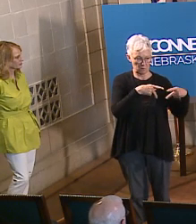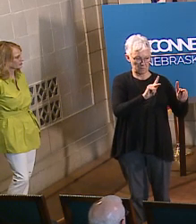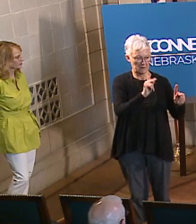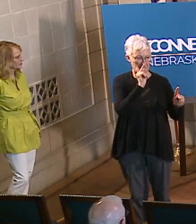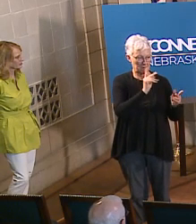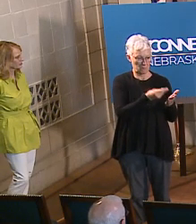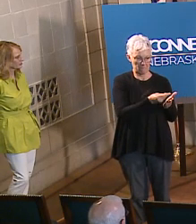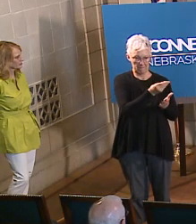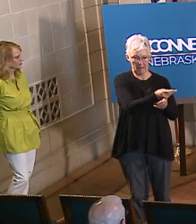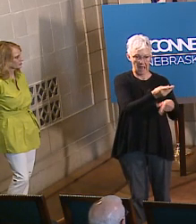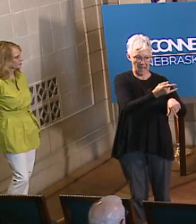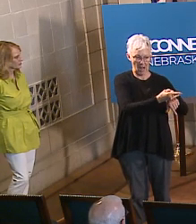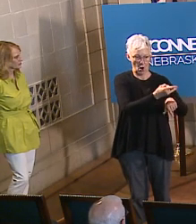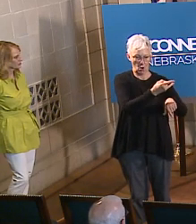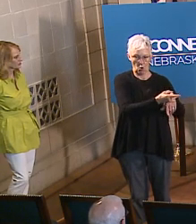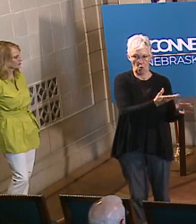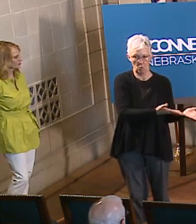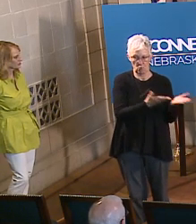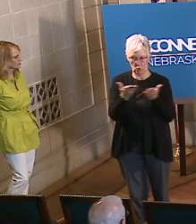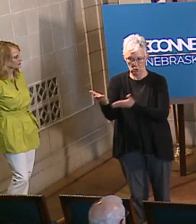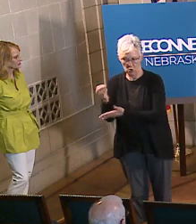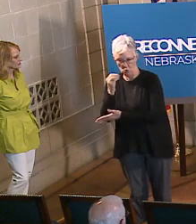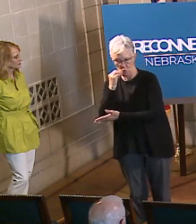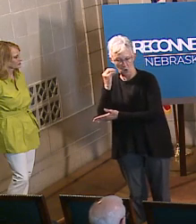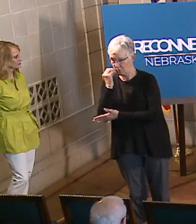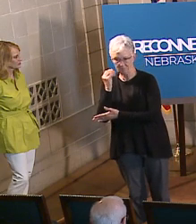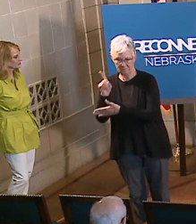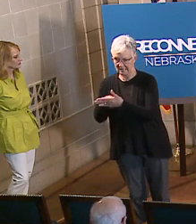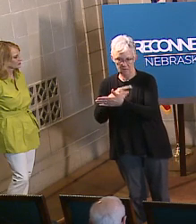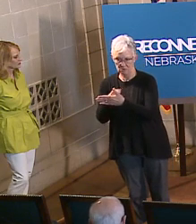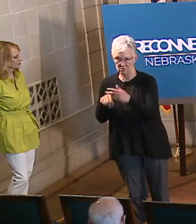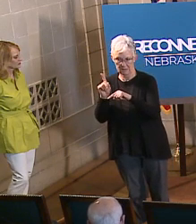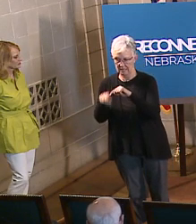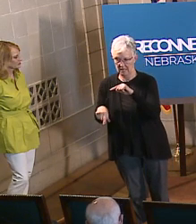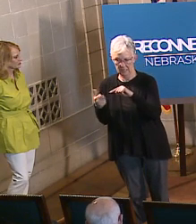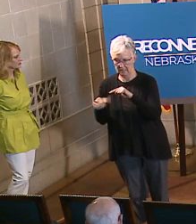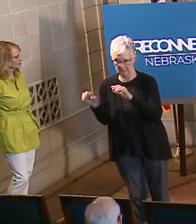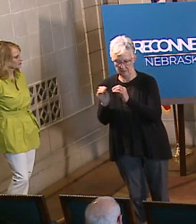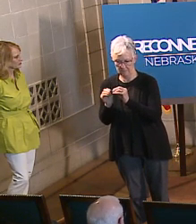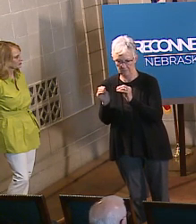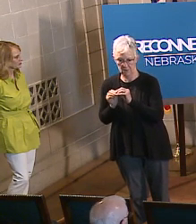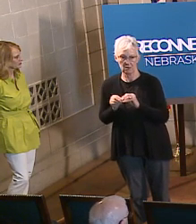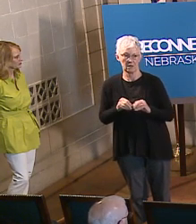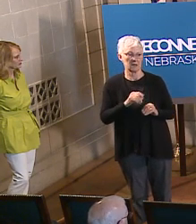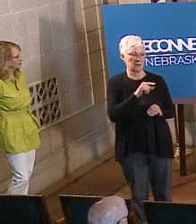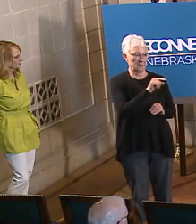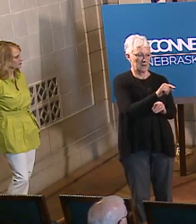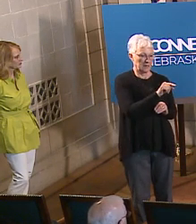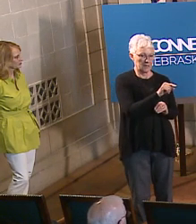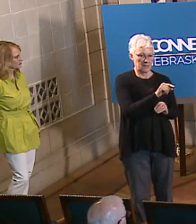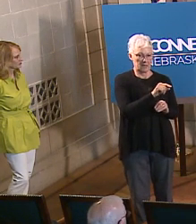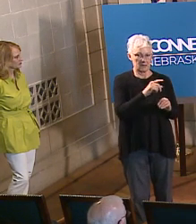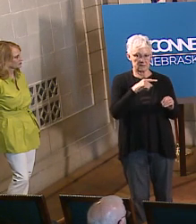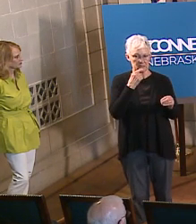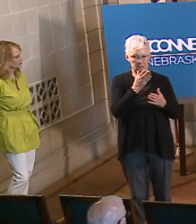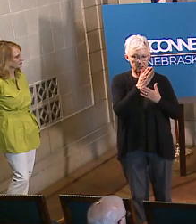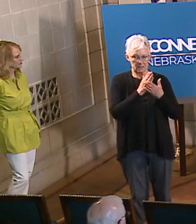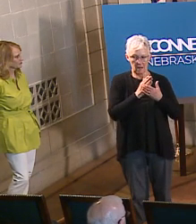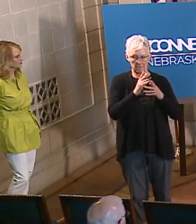TO LIQUOR CONTROL COMMISSION AND ALLOWING BARS AND RESTAURANTS TO BE ABLE TO DO TAKEOUT ALCOHOL,